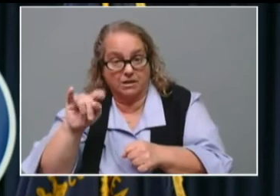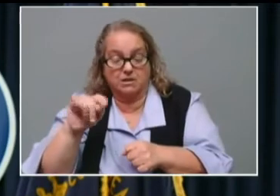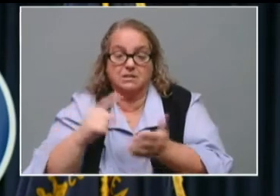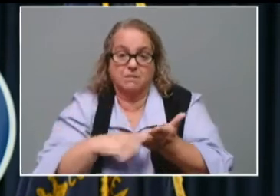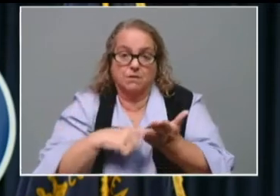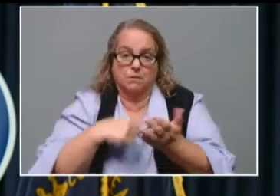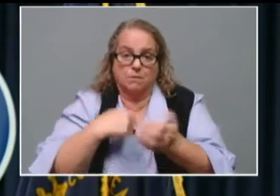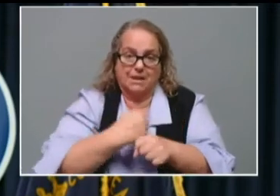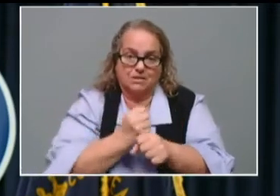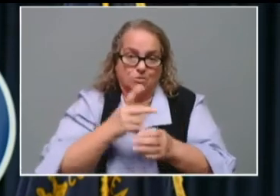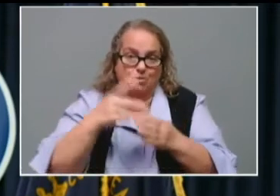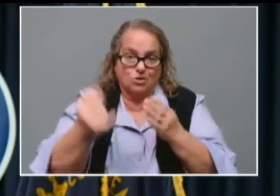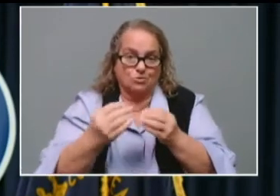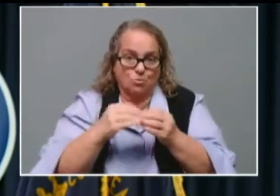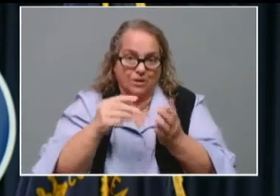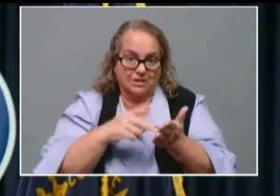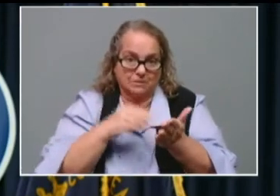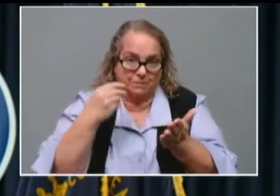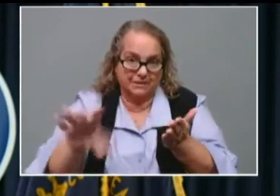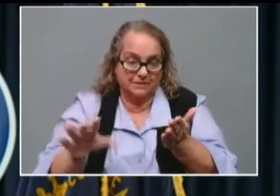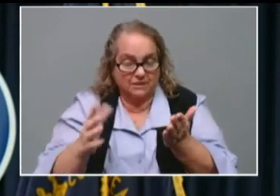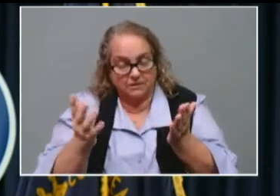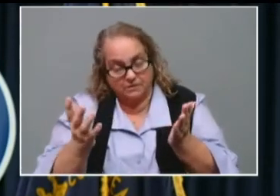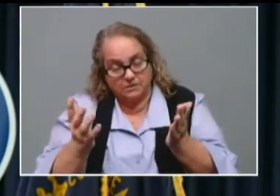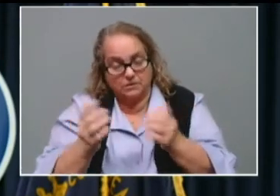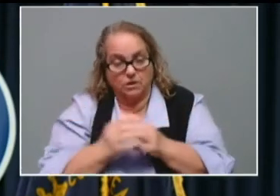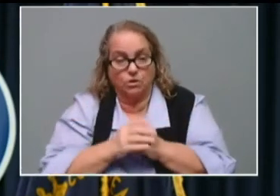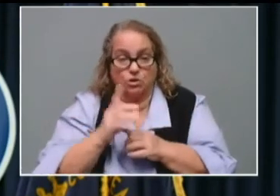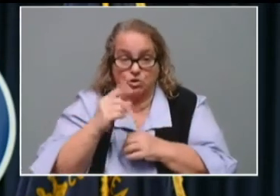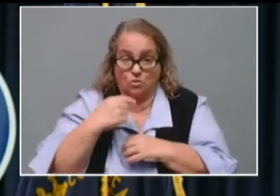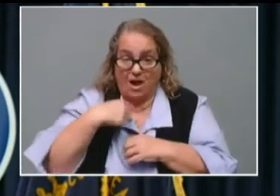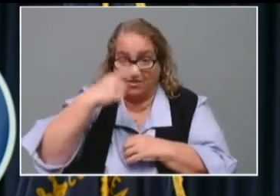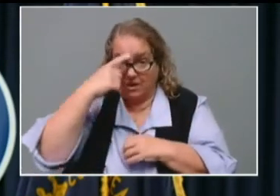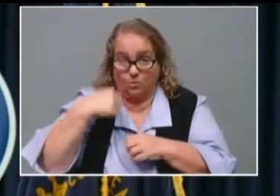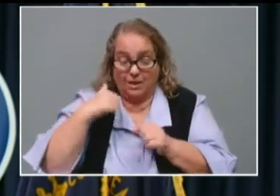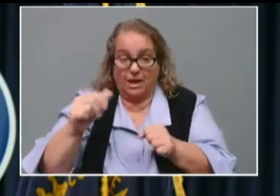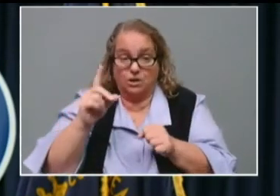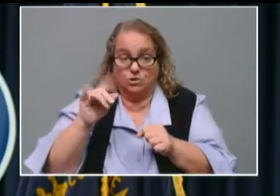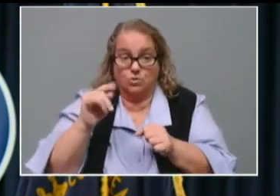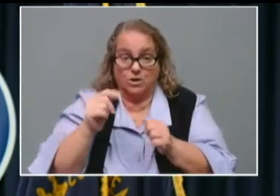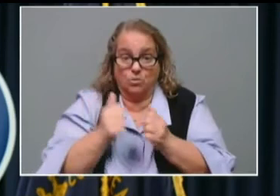would be worth it. So do I think we could do it without bonding. Uh If we